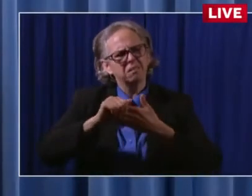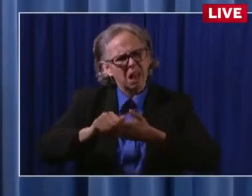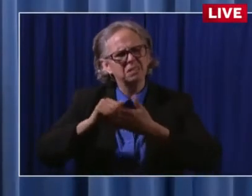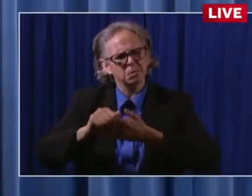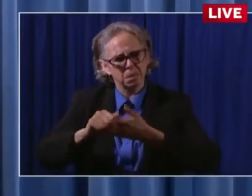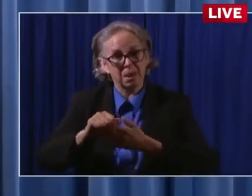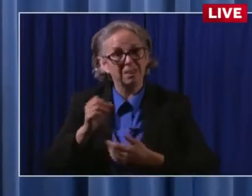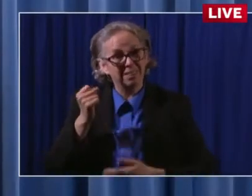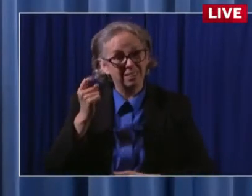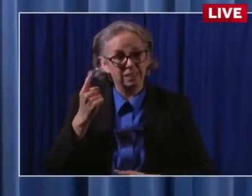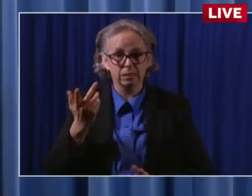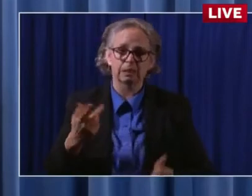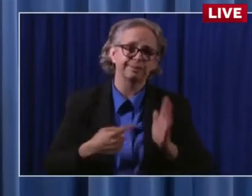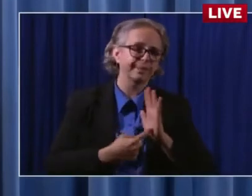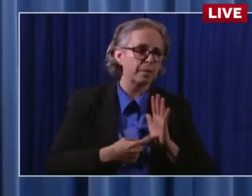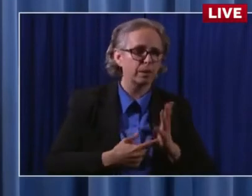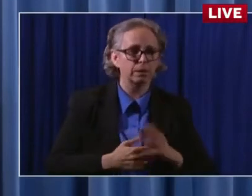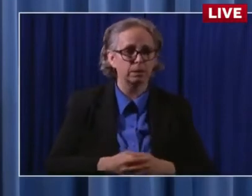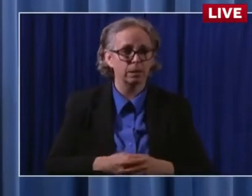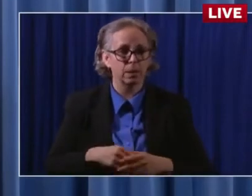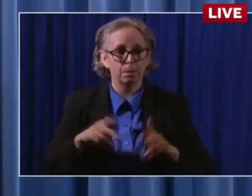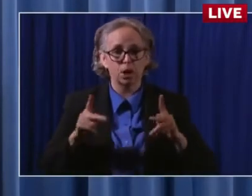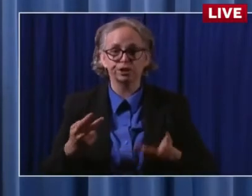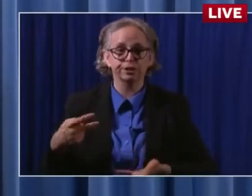OUR INTERPRETATION OF THAT IS GOING TO BE BROAD.